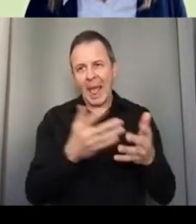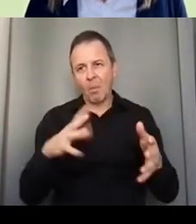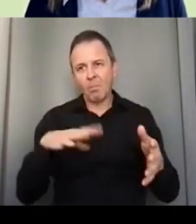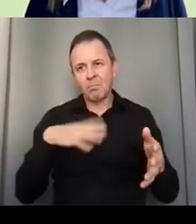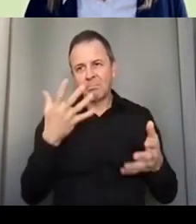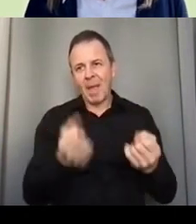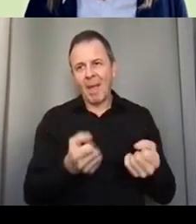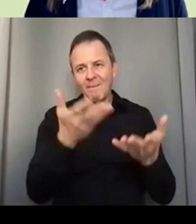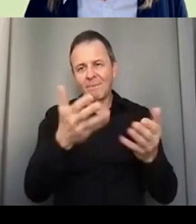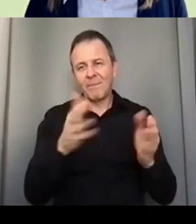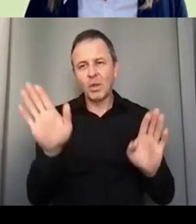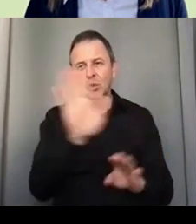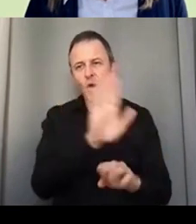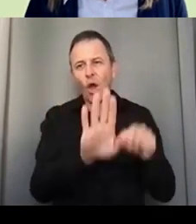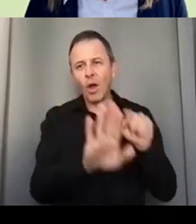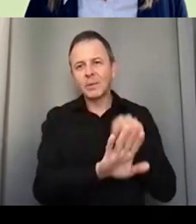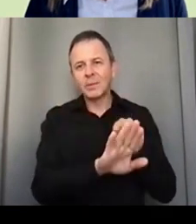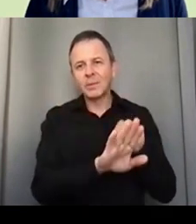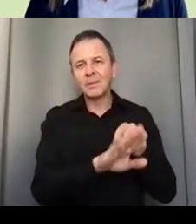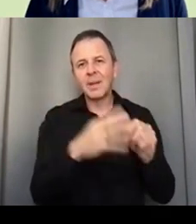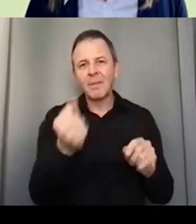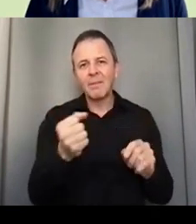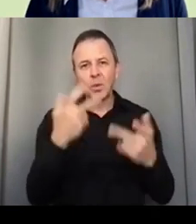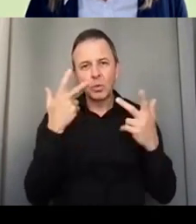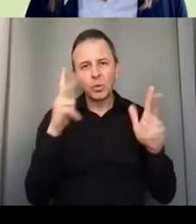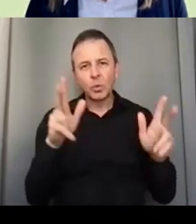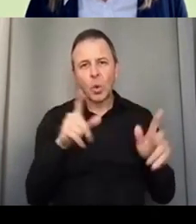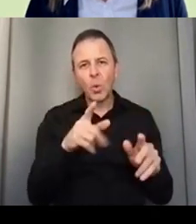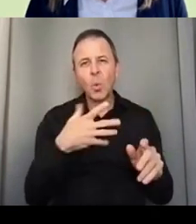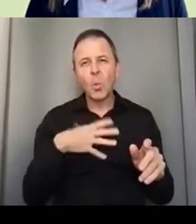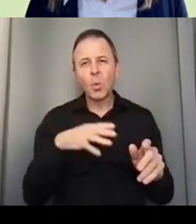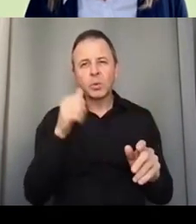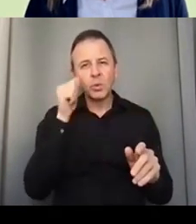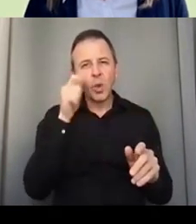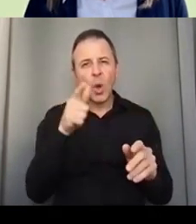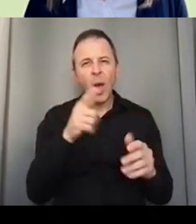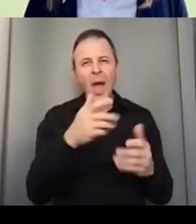so we also want to let you know about other internal teams so we are telling